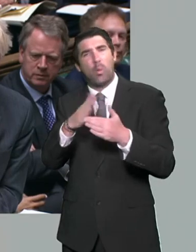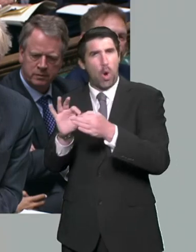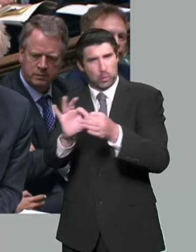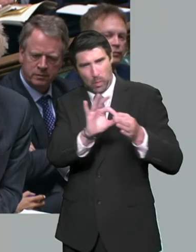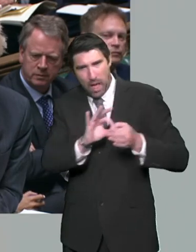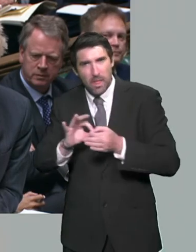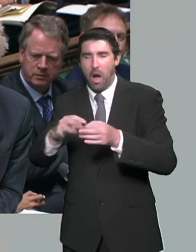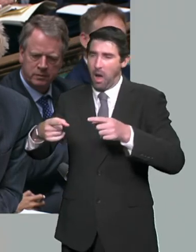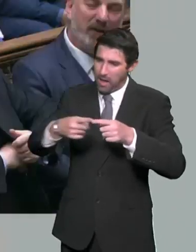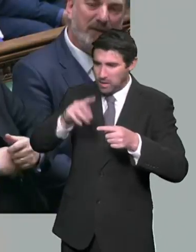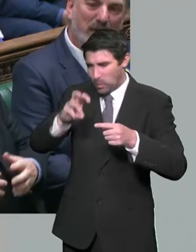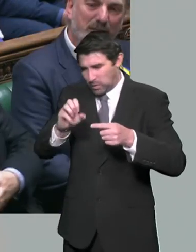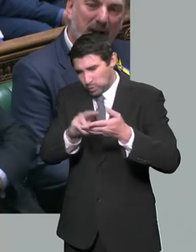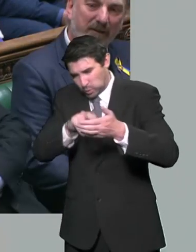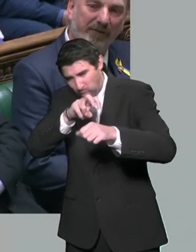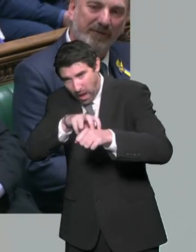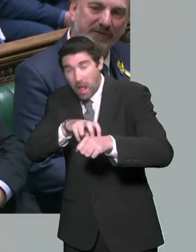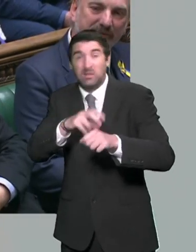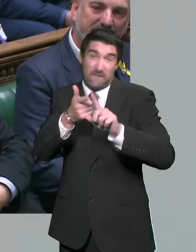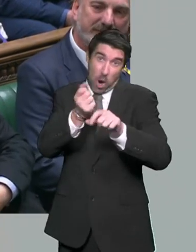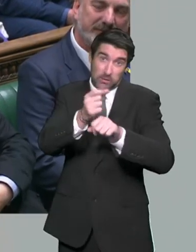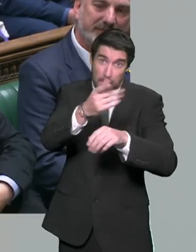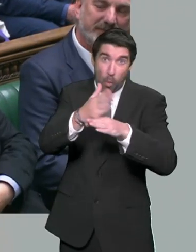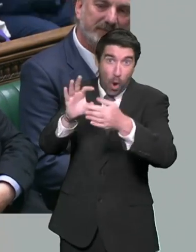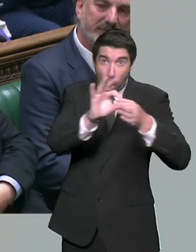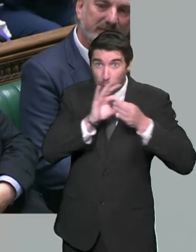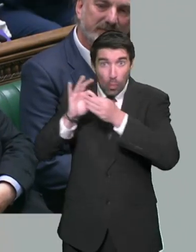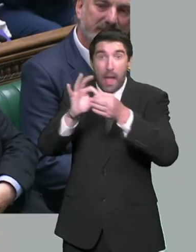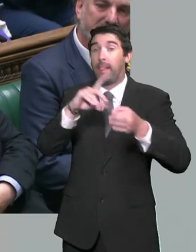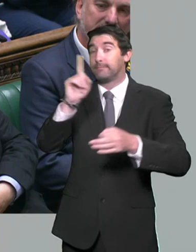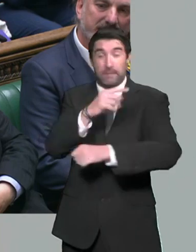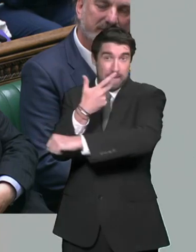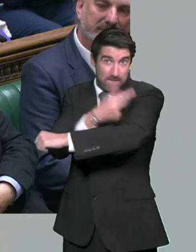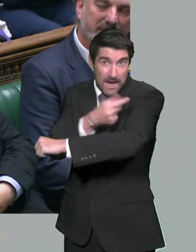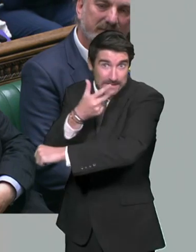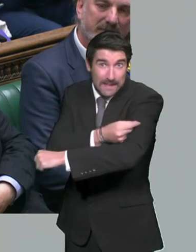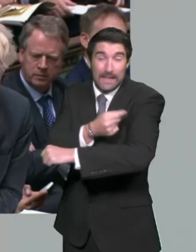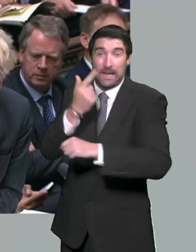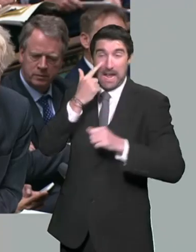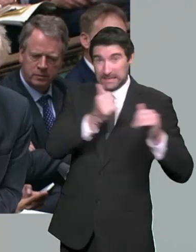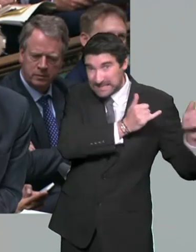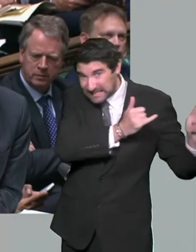Gentleman will remember, on the vaccine roll-out and on the testing, on which Scotland and the rest of the country co-operated brilliantly.